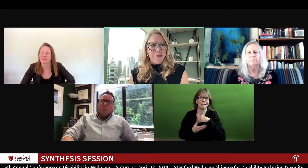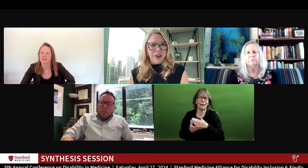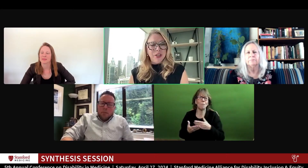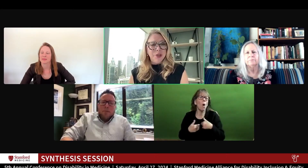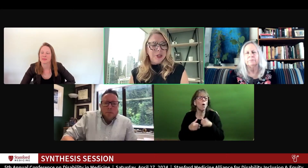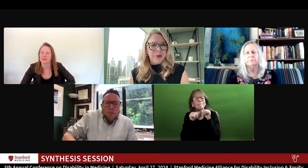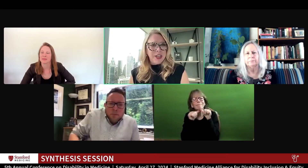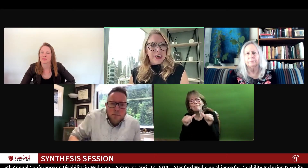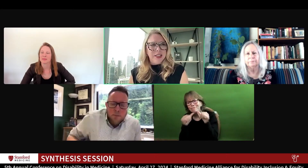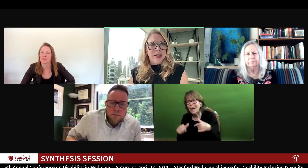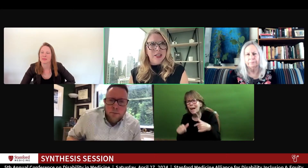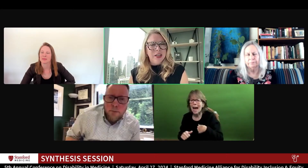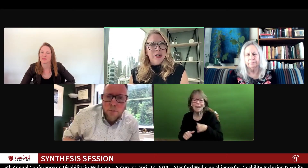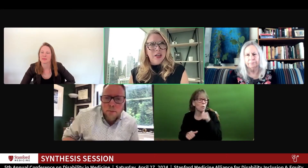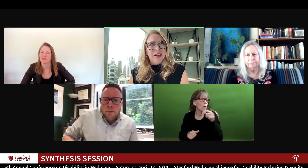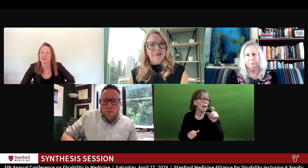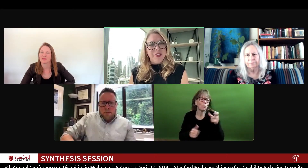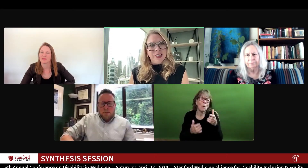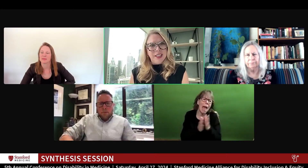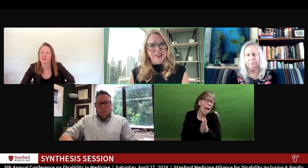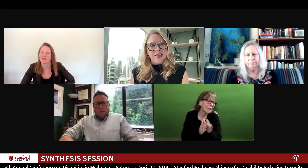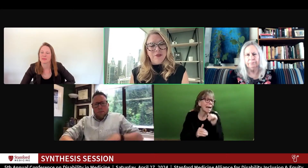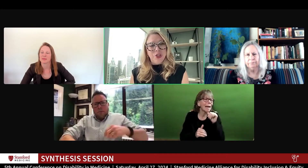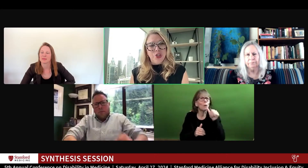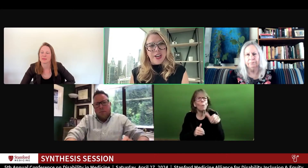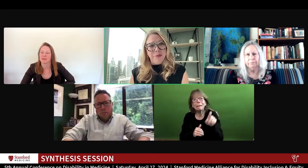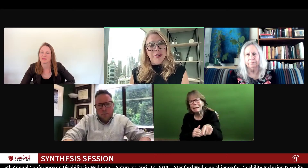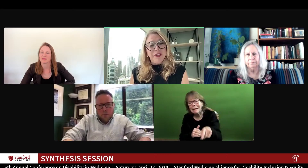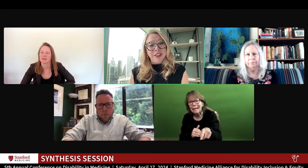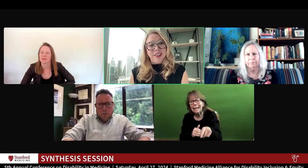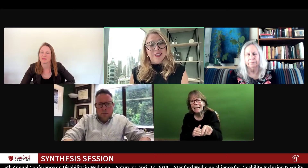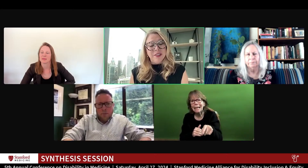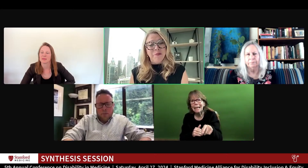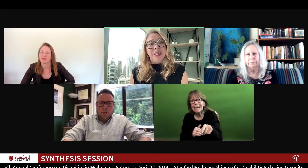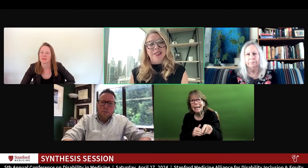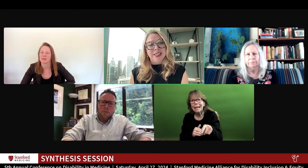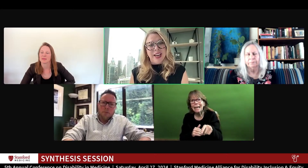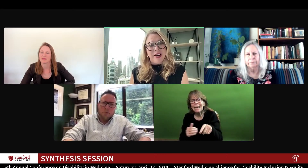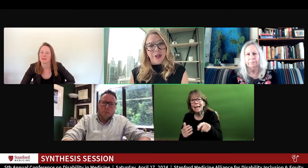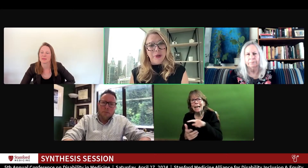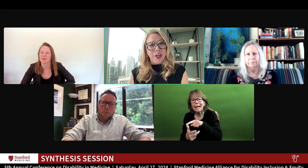But I've also experienced the feelings of shame and feelings of being scared in my